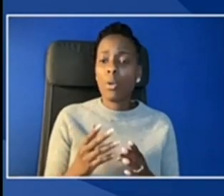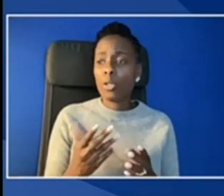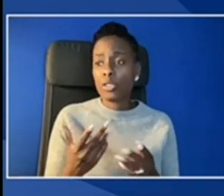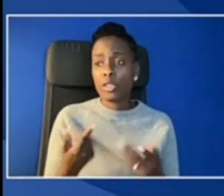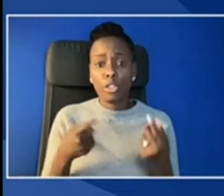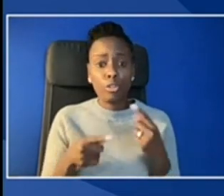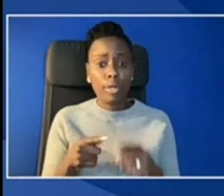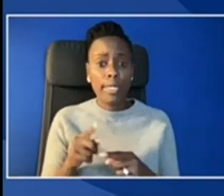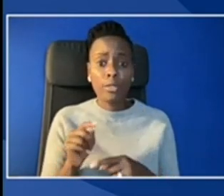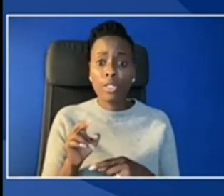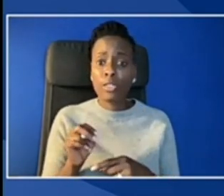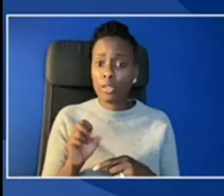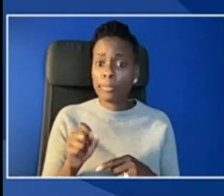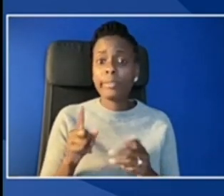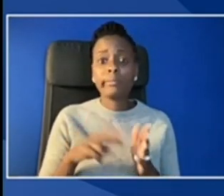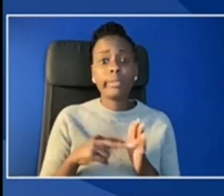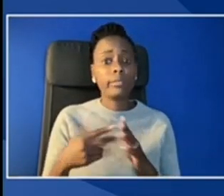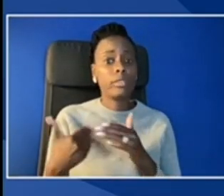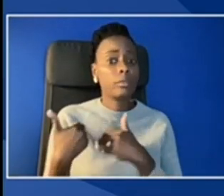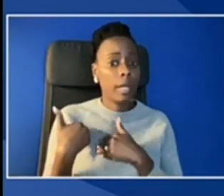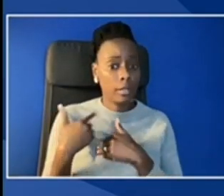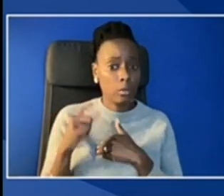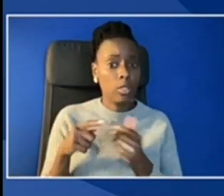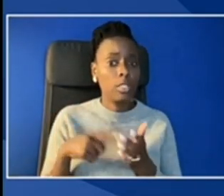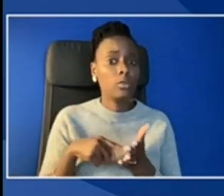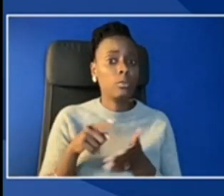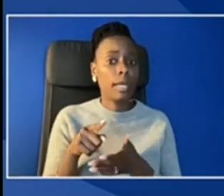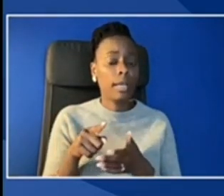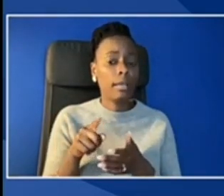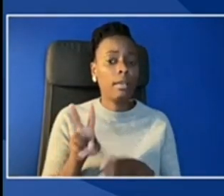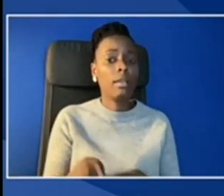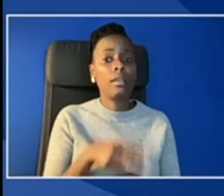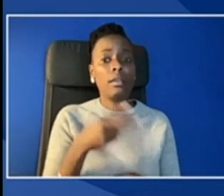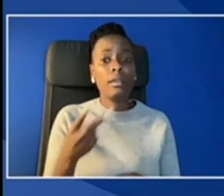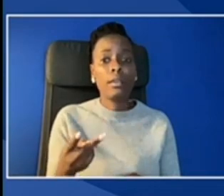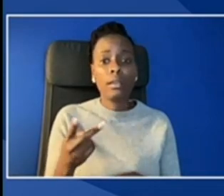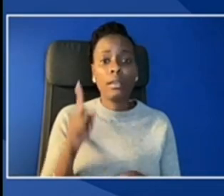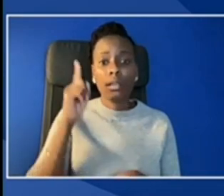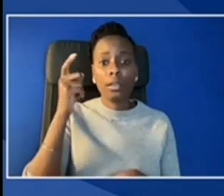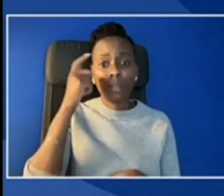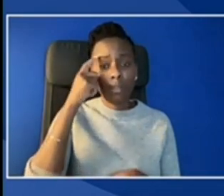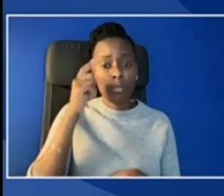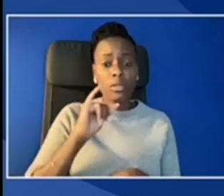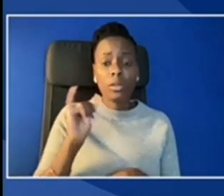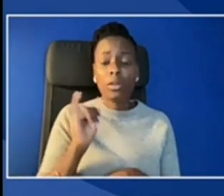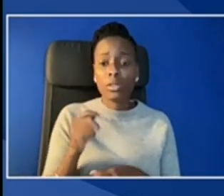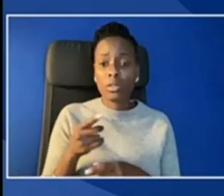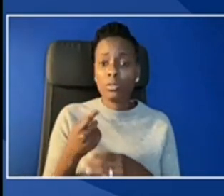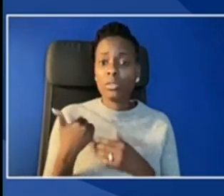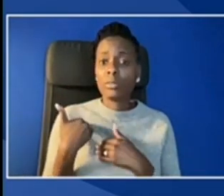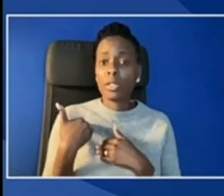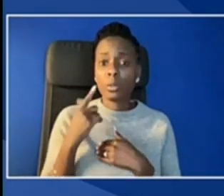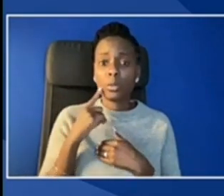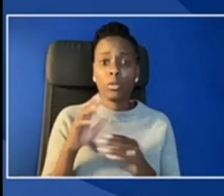their loans. Conversely, we could say that the Government is also responsible for providing a fair and equitable method to